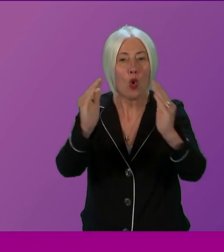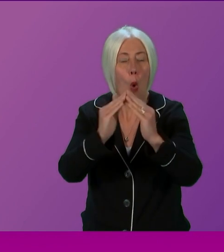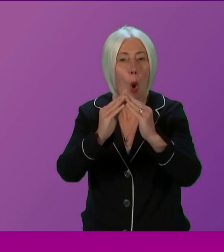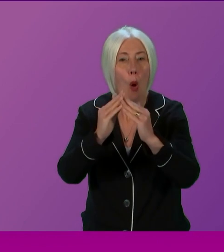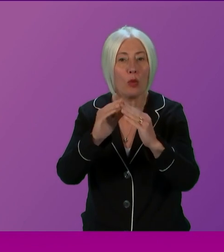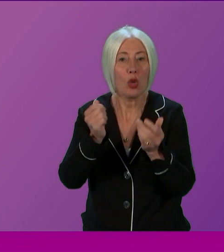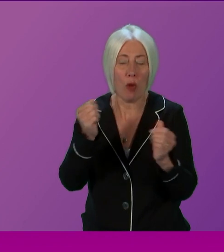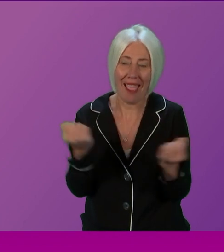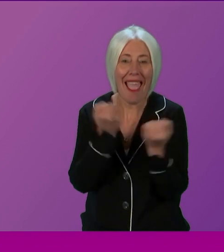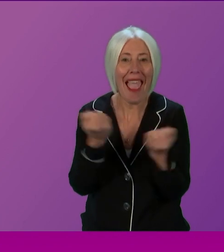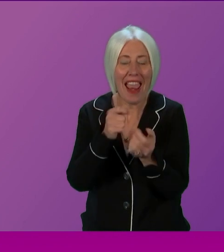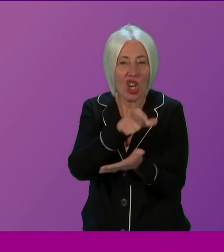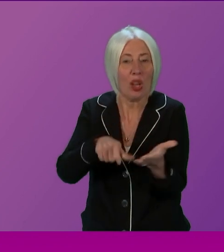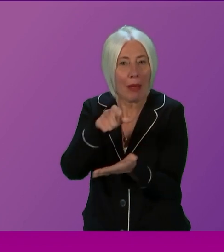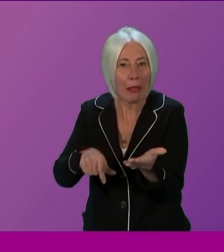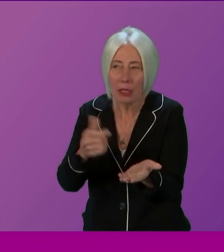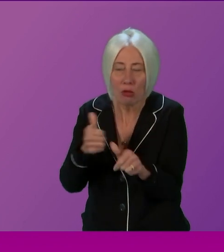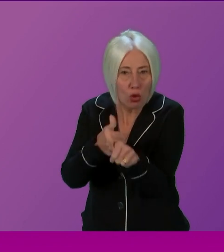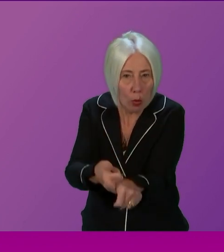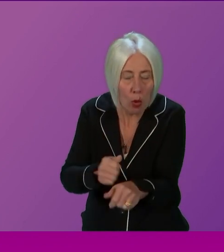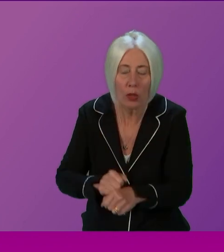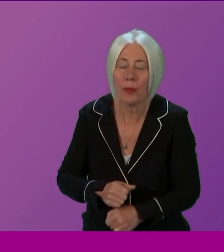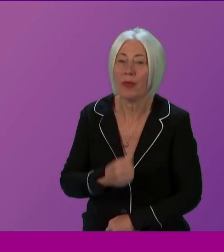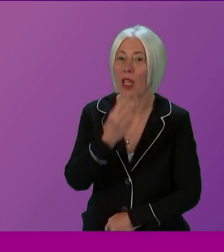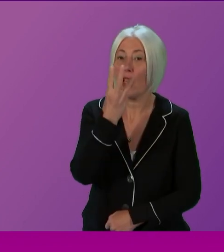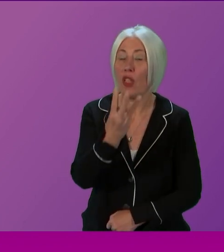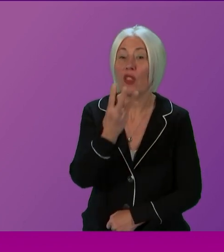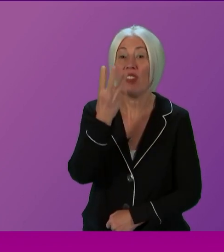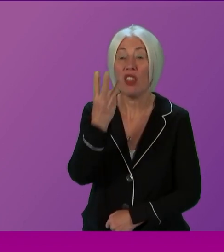The Scottish Government has allocated £336 million to heat,